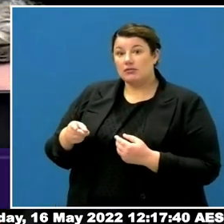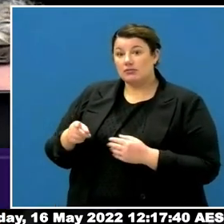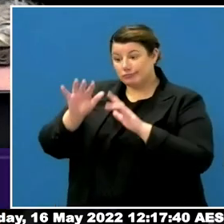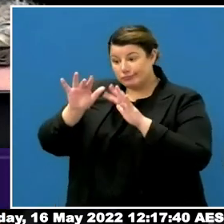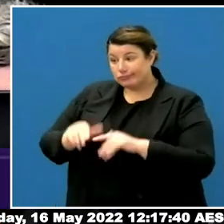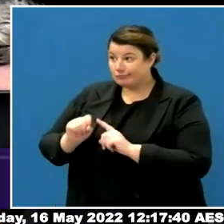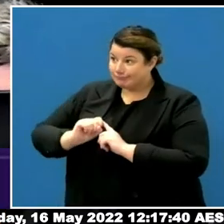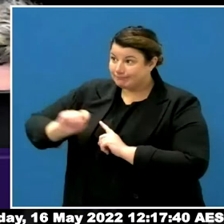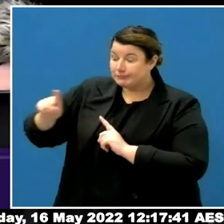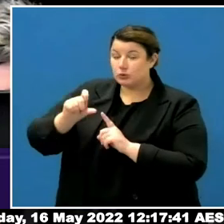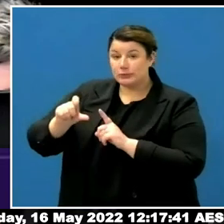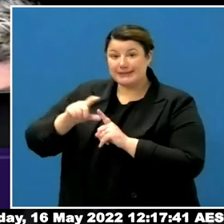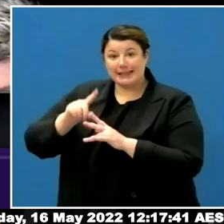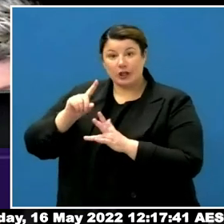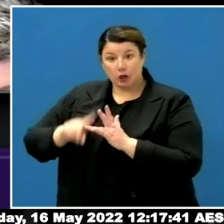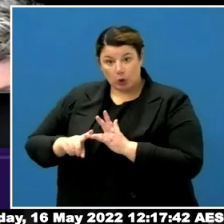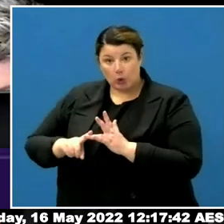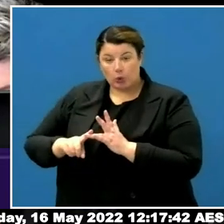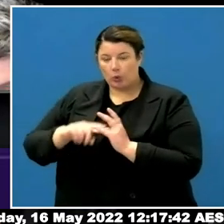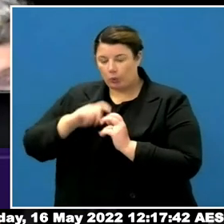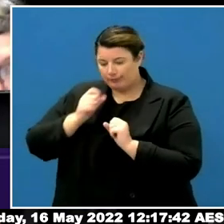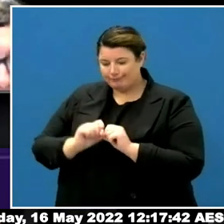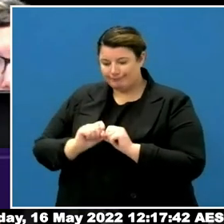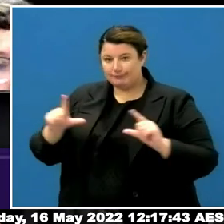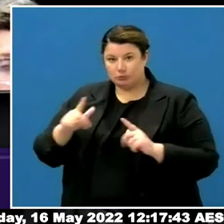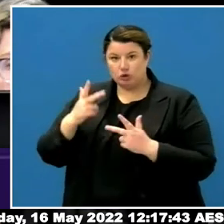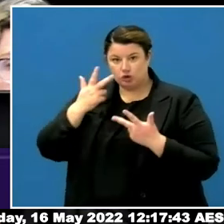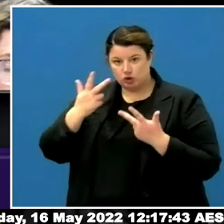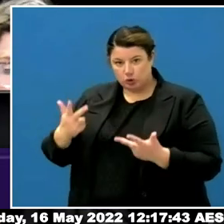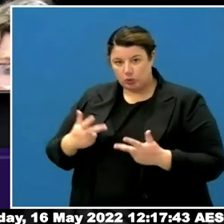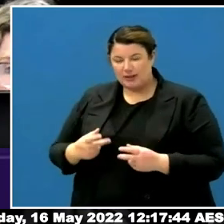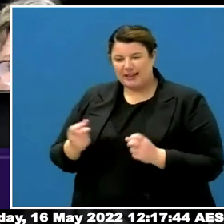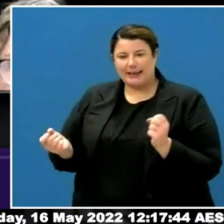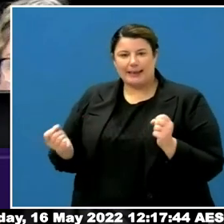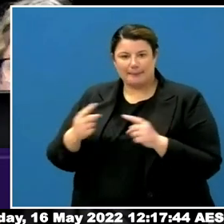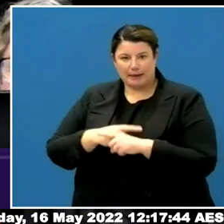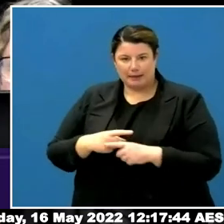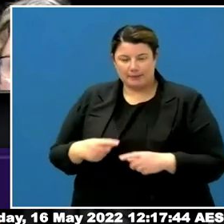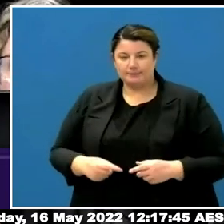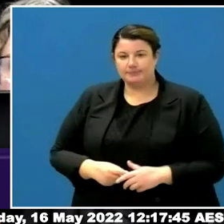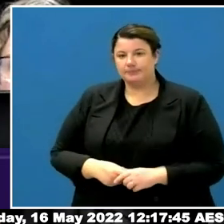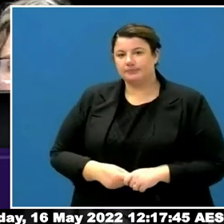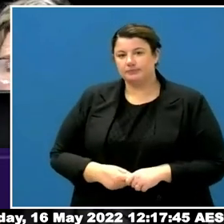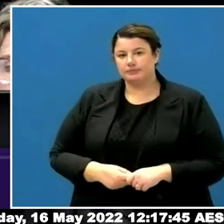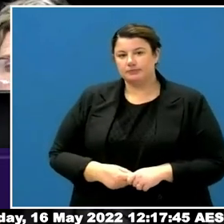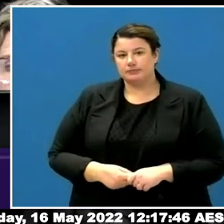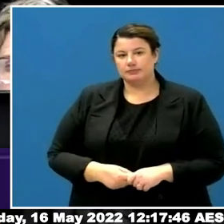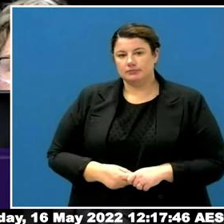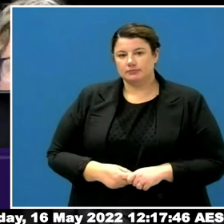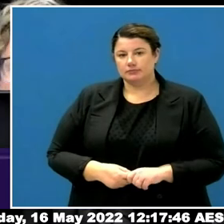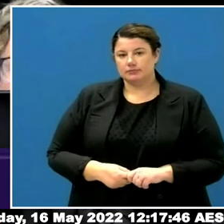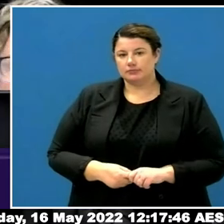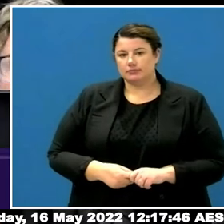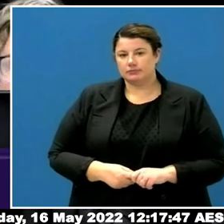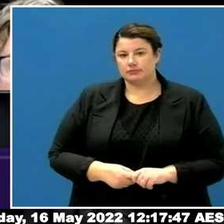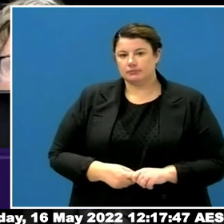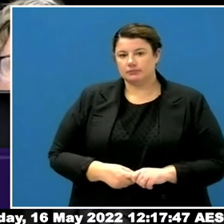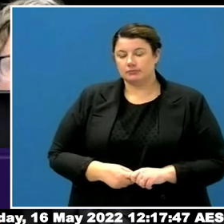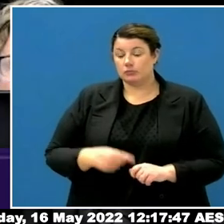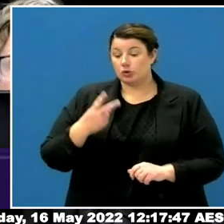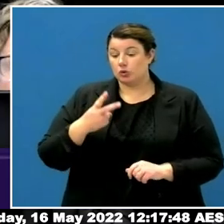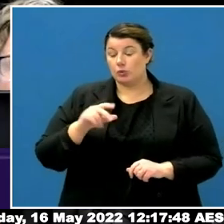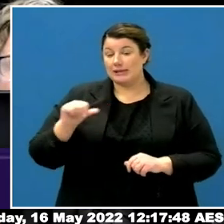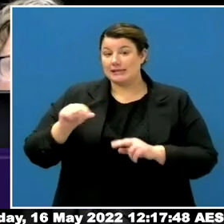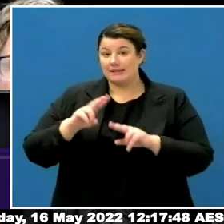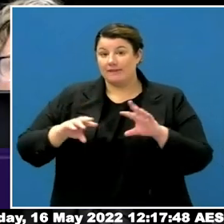Yes. MR FOGARTY: And if a document can be shown, an email dated 26 February 2019.